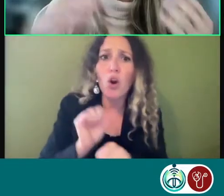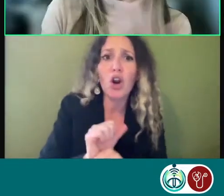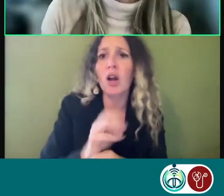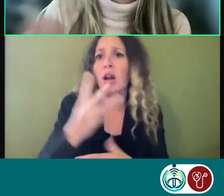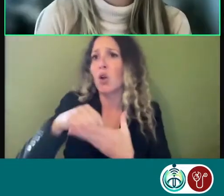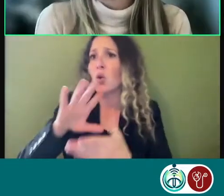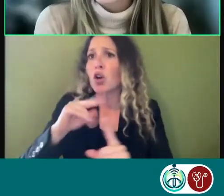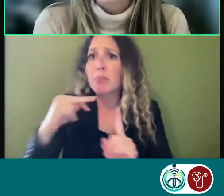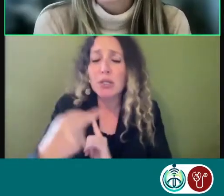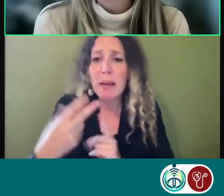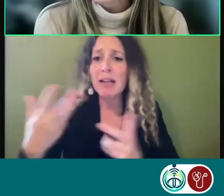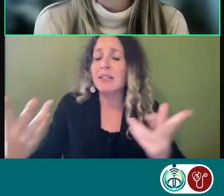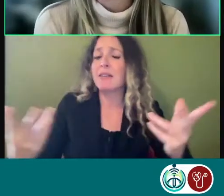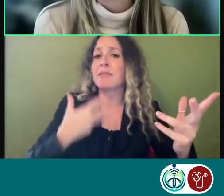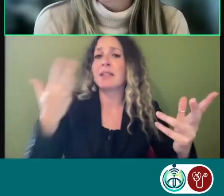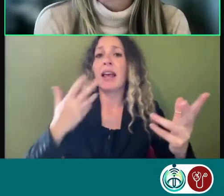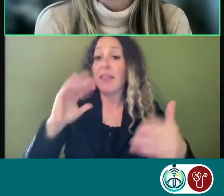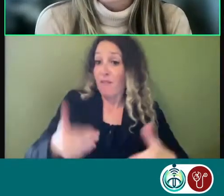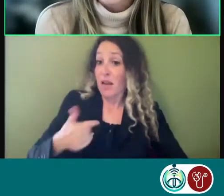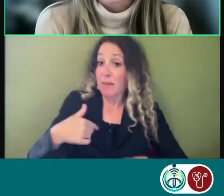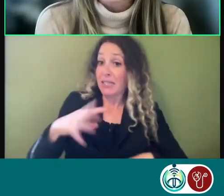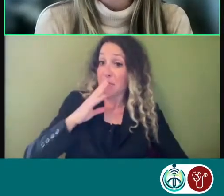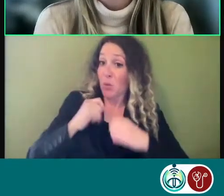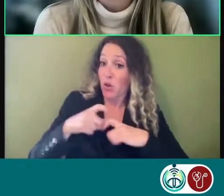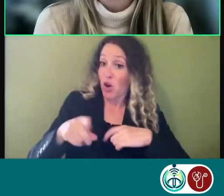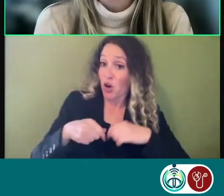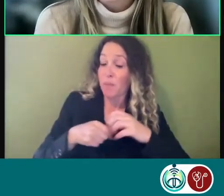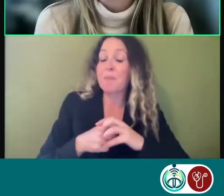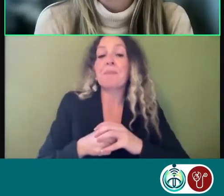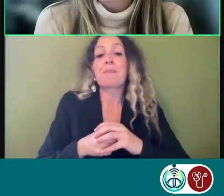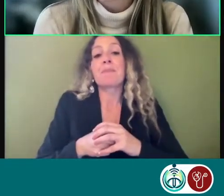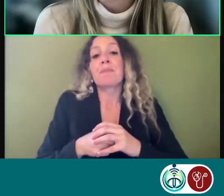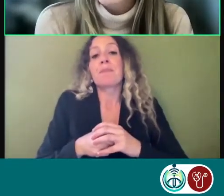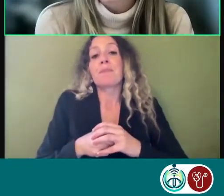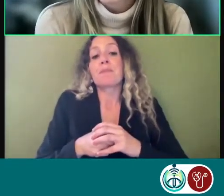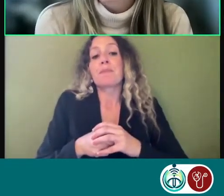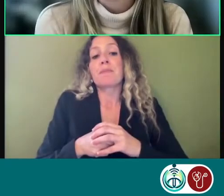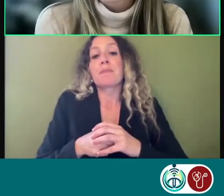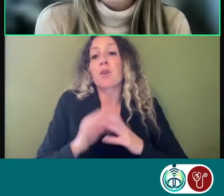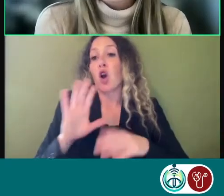she ultimately invited me to speak with her and supplement her conversation with my perspective.